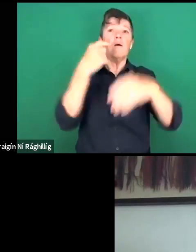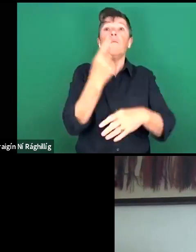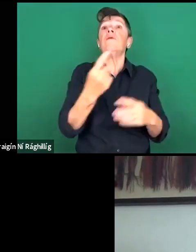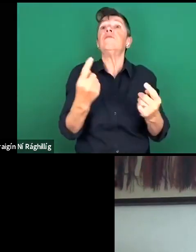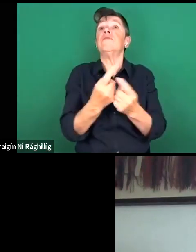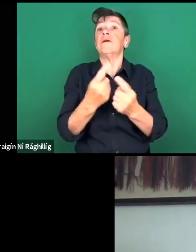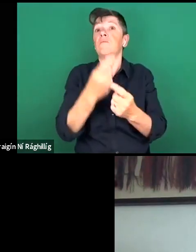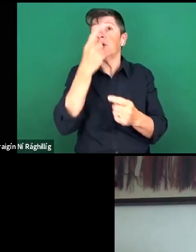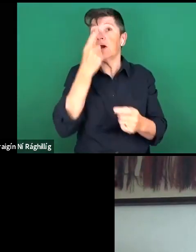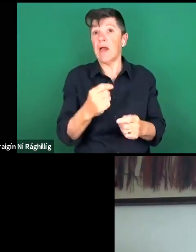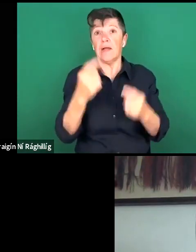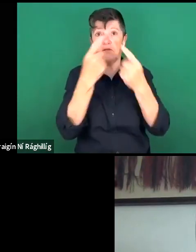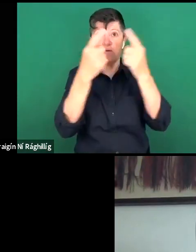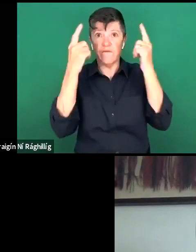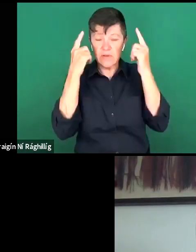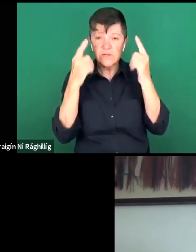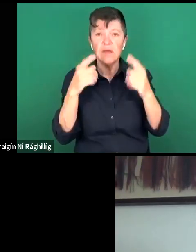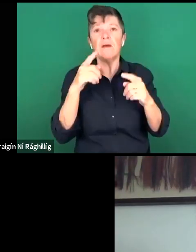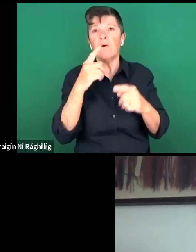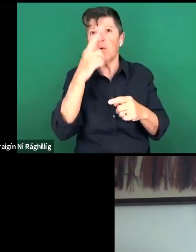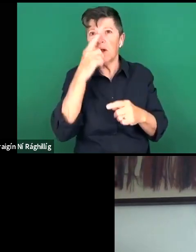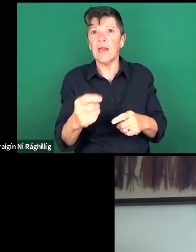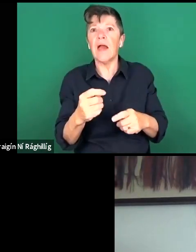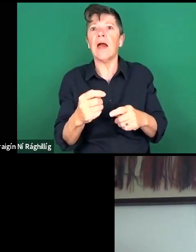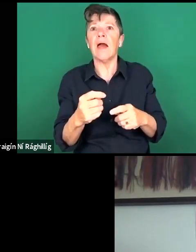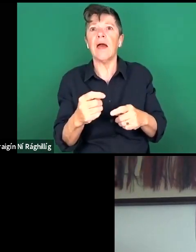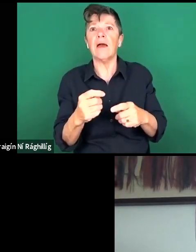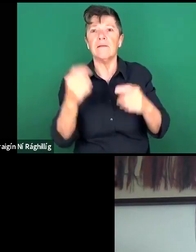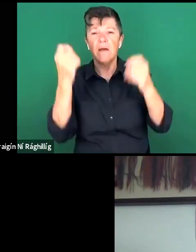development that expect these societies to